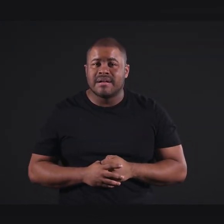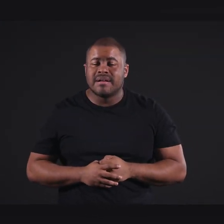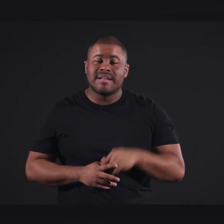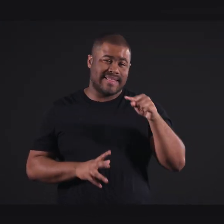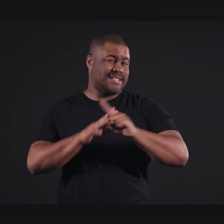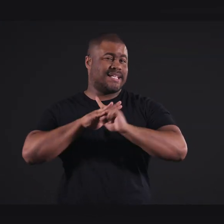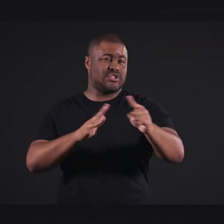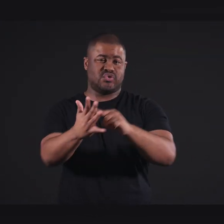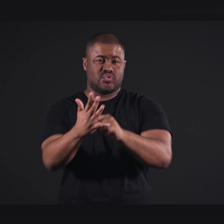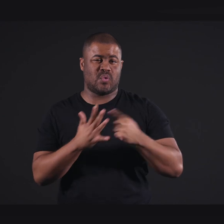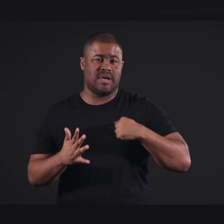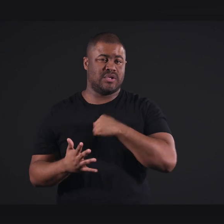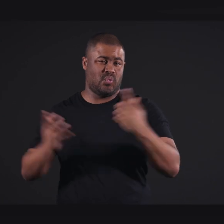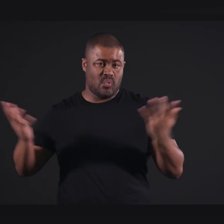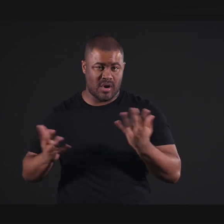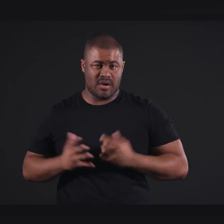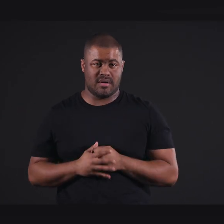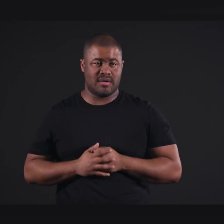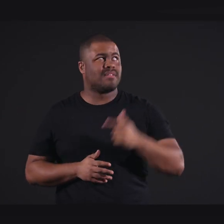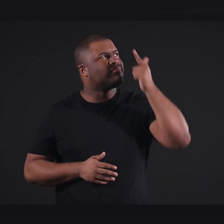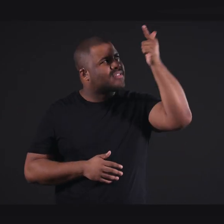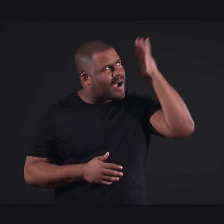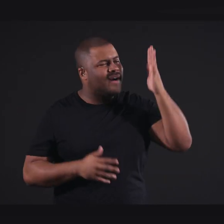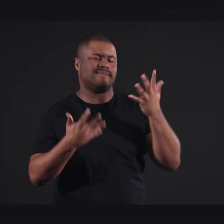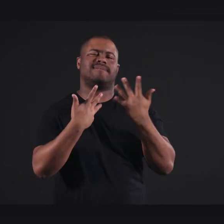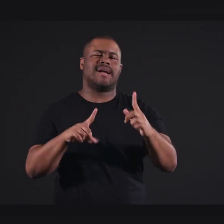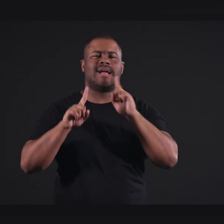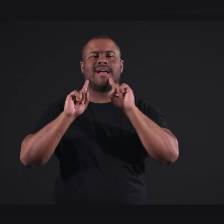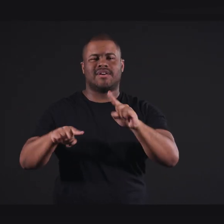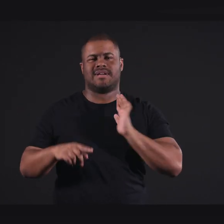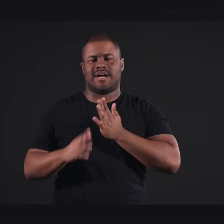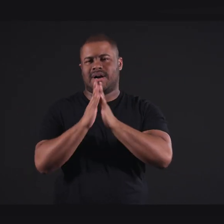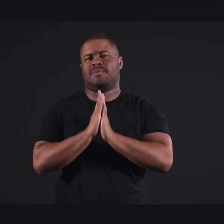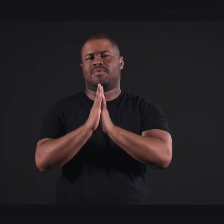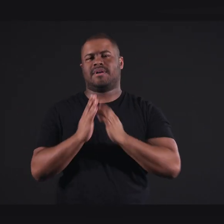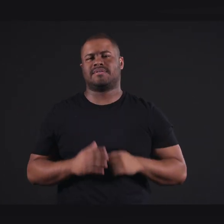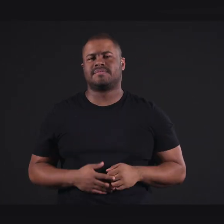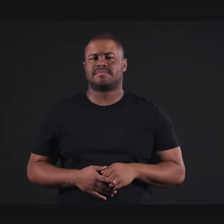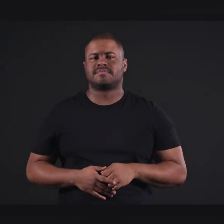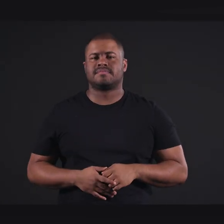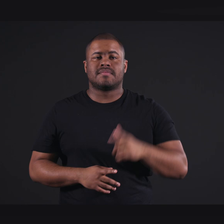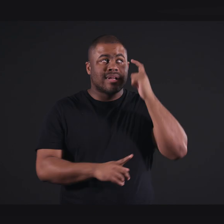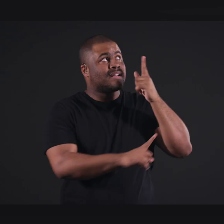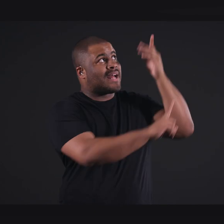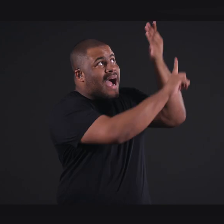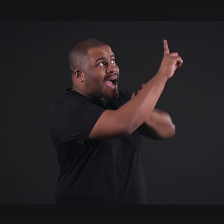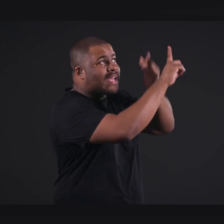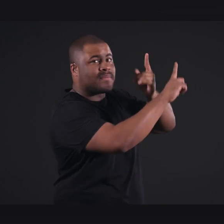And what Exodus shows us is that God answers our petition because the I Am who rescued